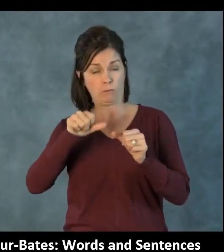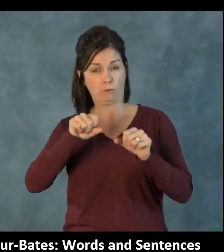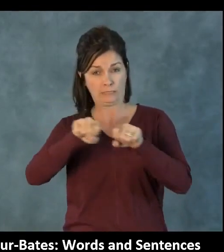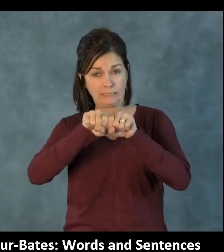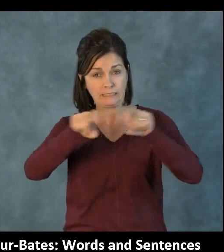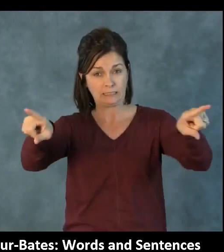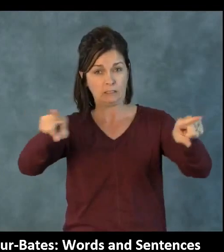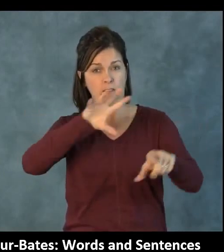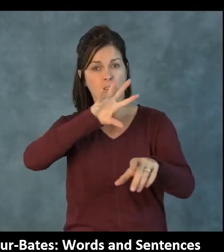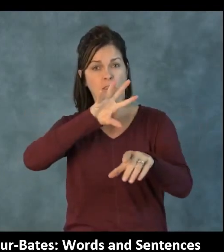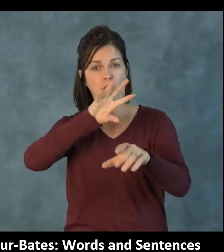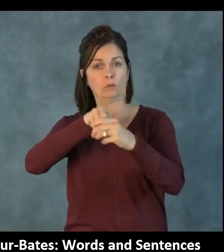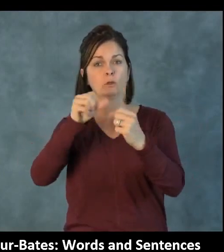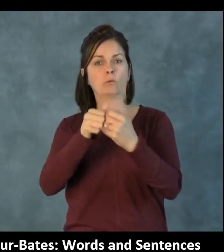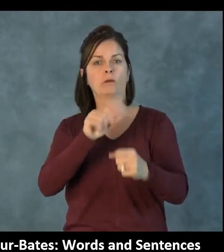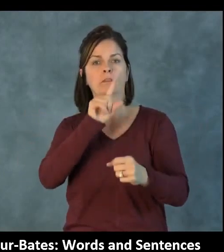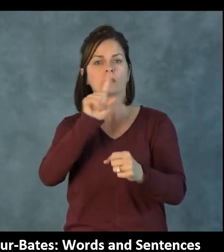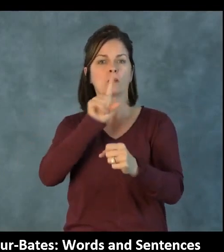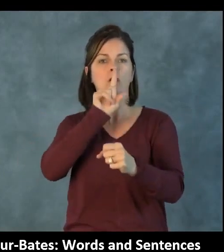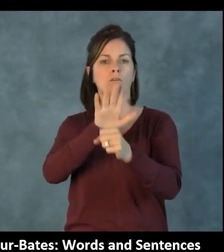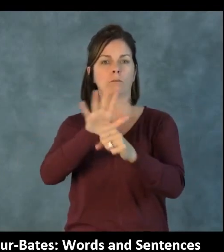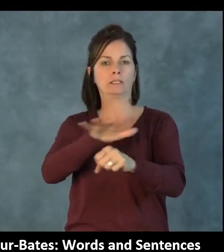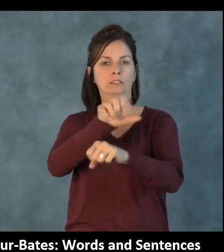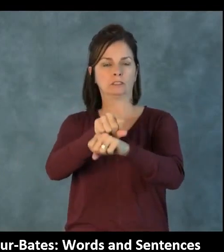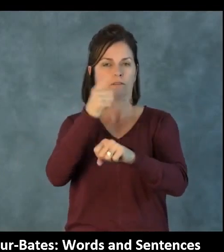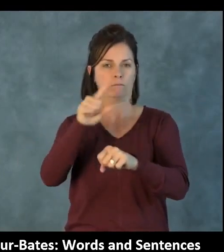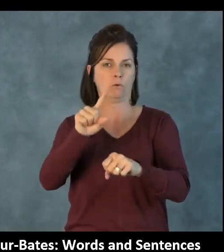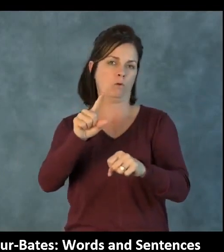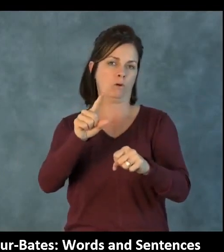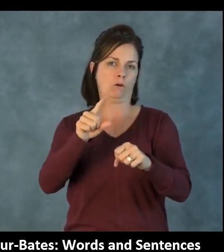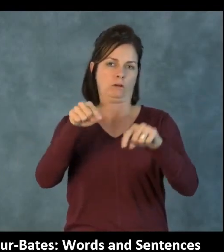in the confirmation of your registration for this webinar.